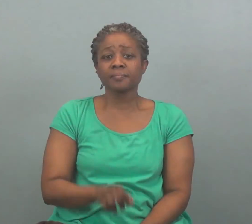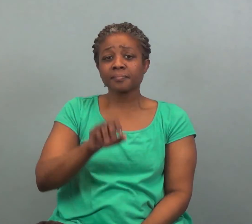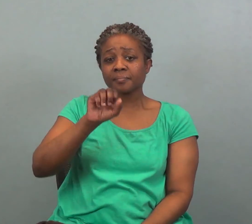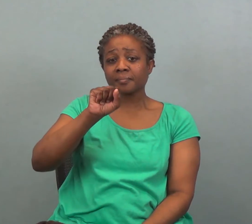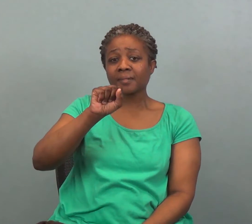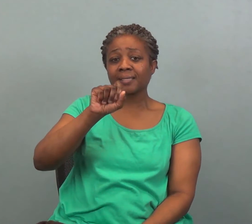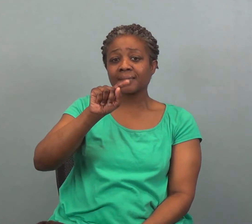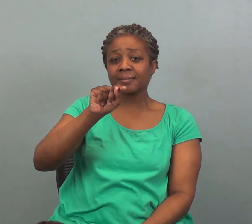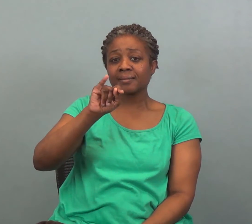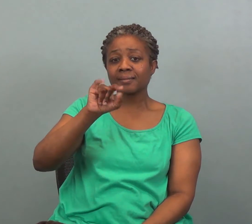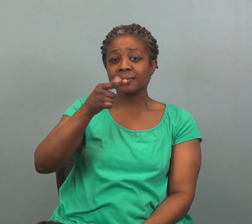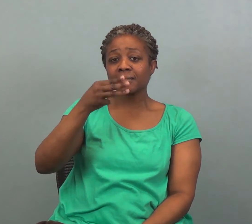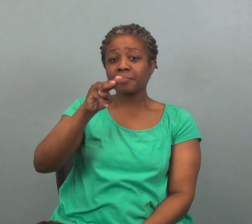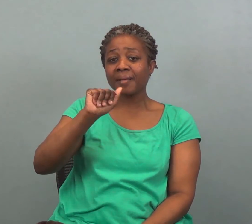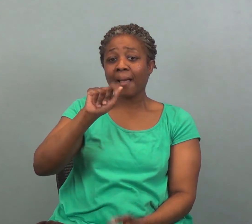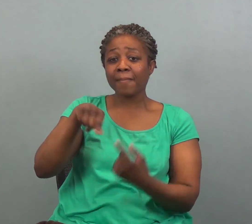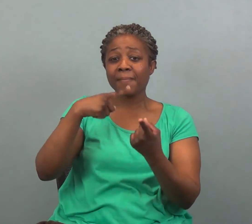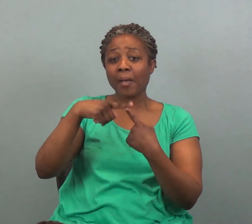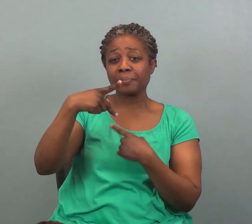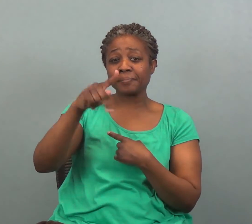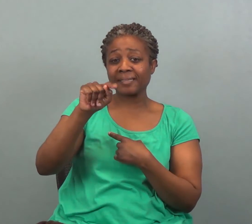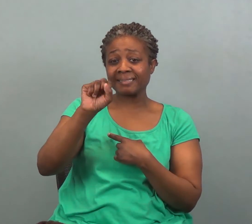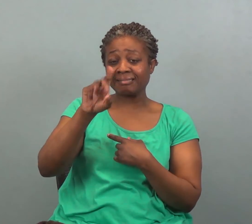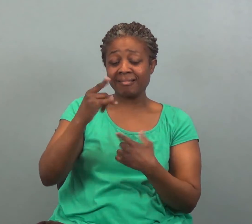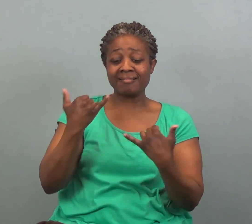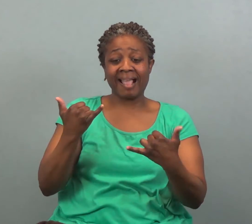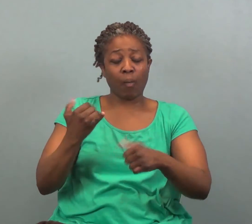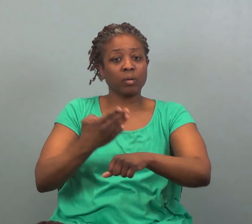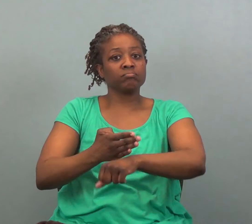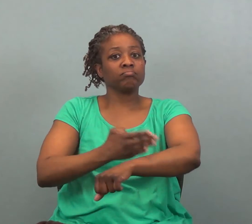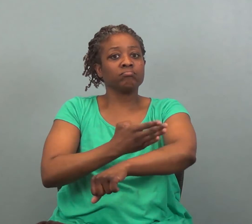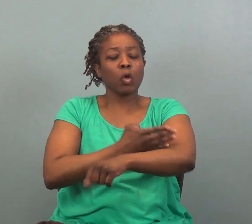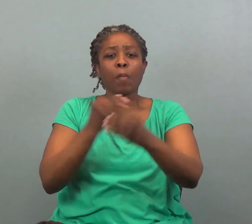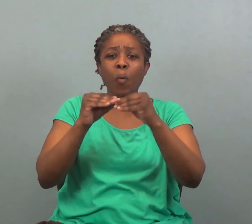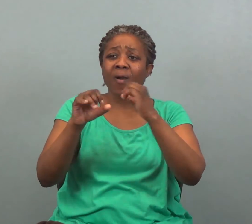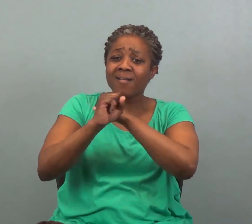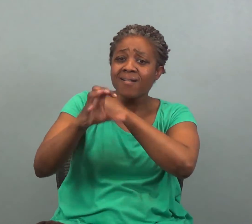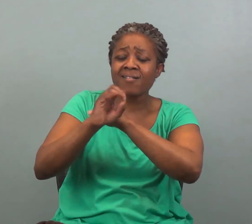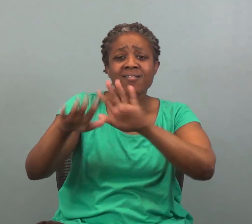More and more, the stigma surrounding PTSD is being reduced as there's been a push to spread the message